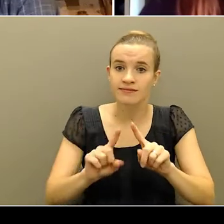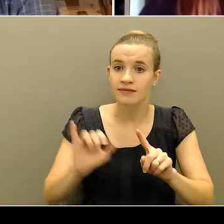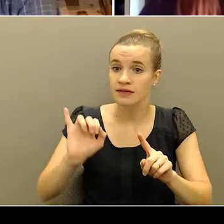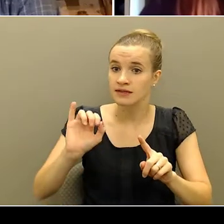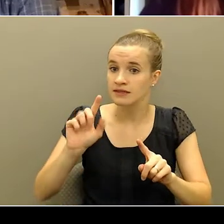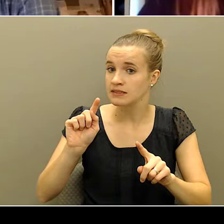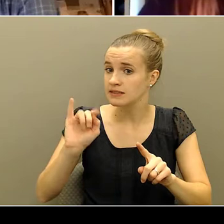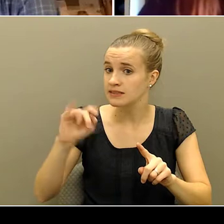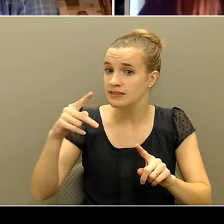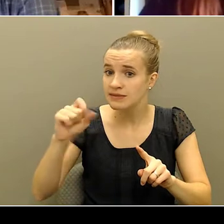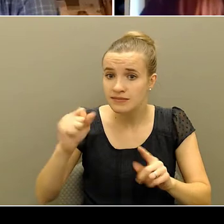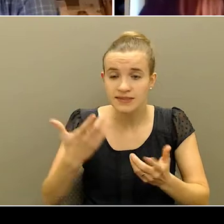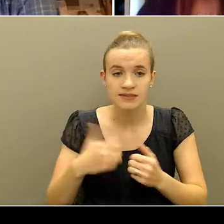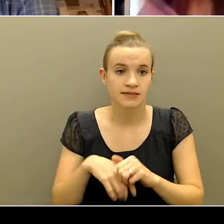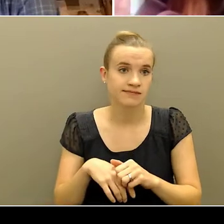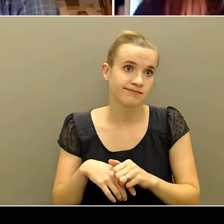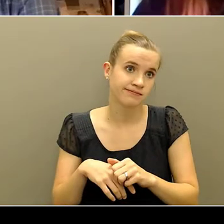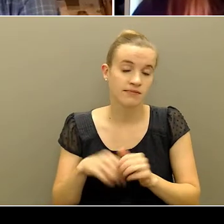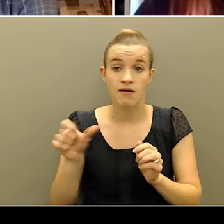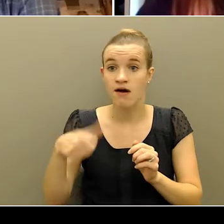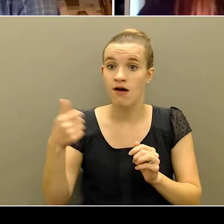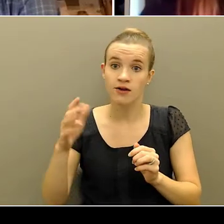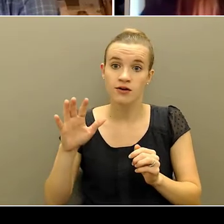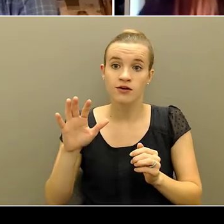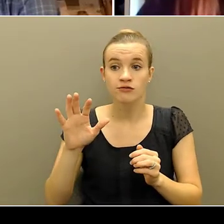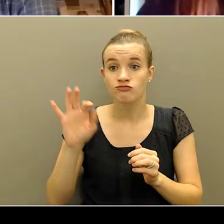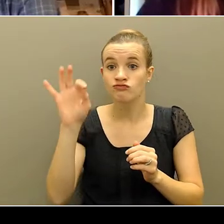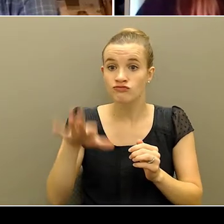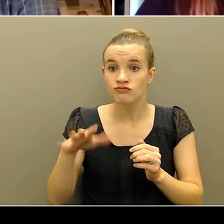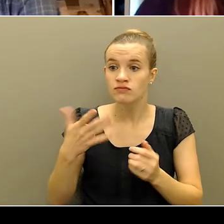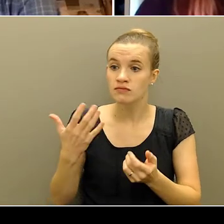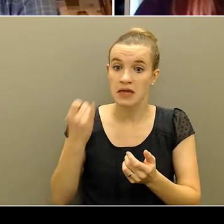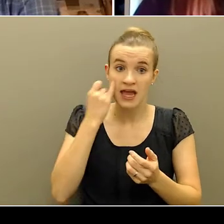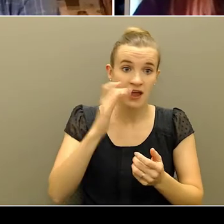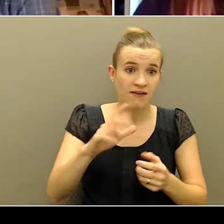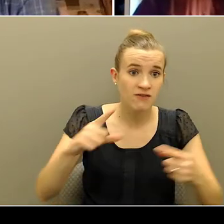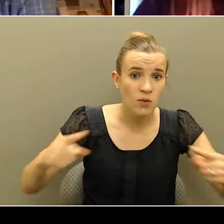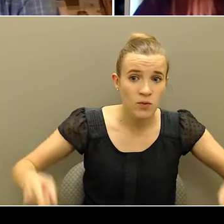who to contact if you know, your chair is damaged kind of thing. Just again, to